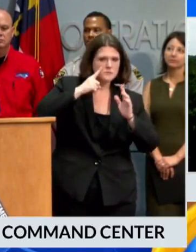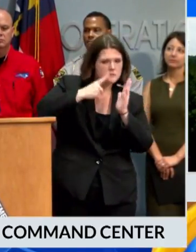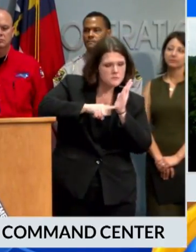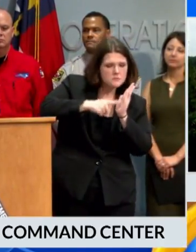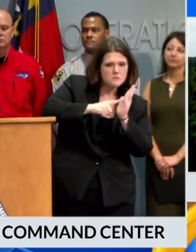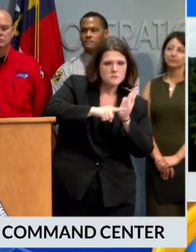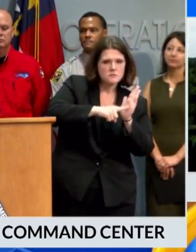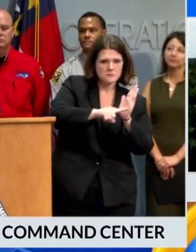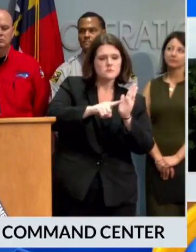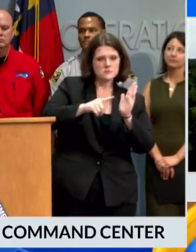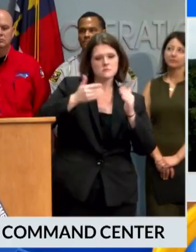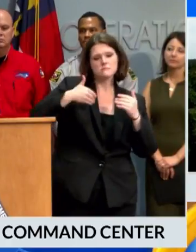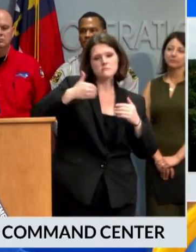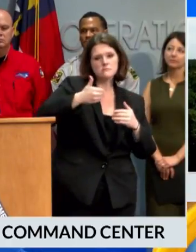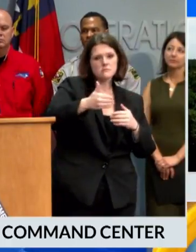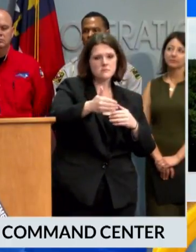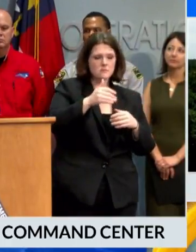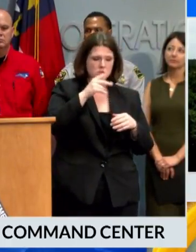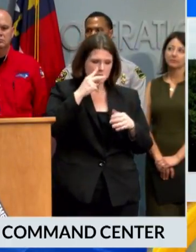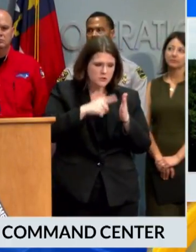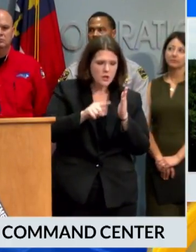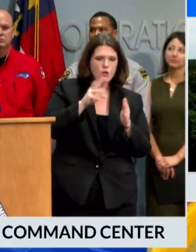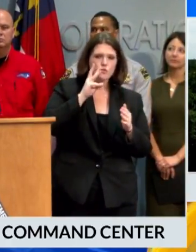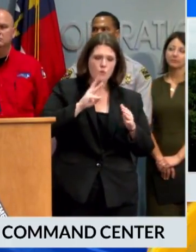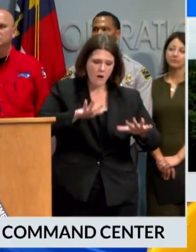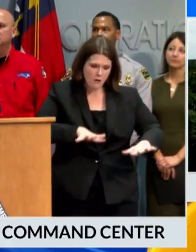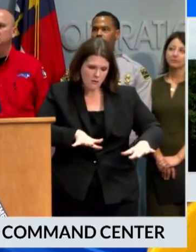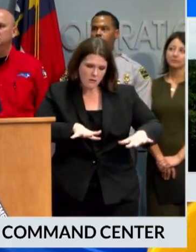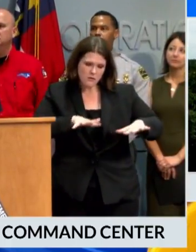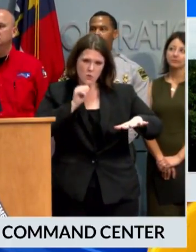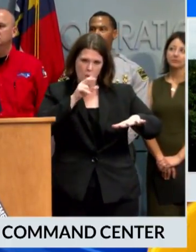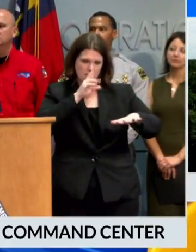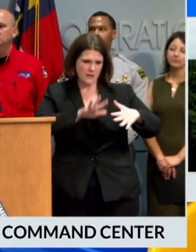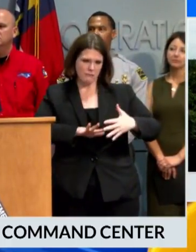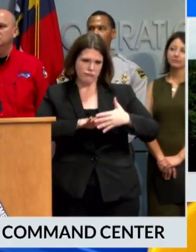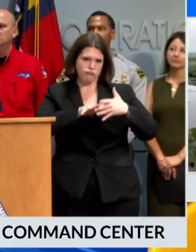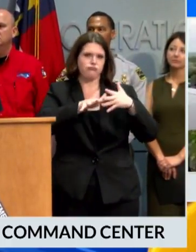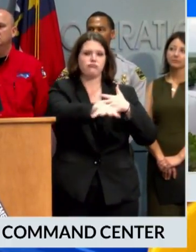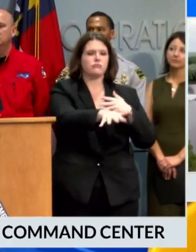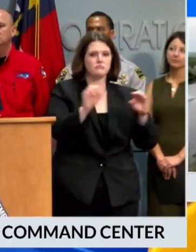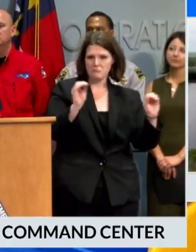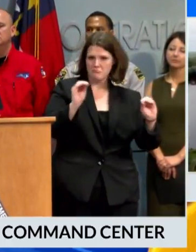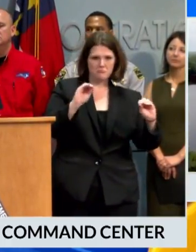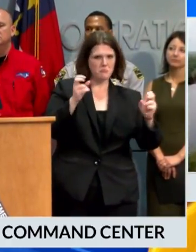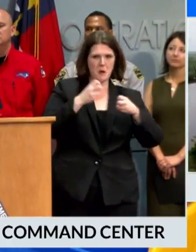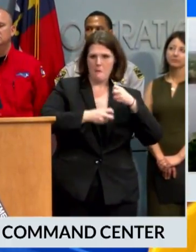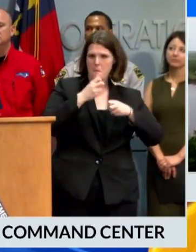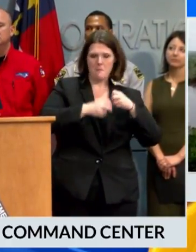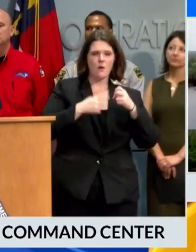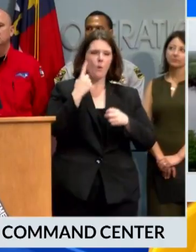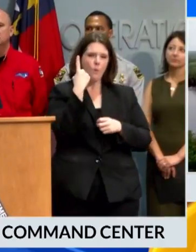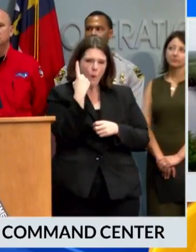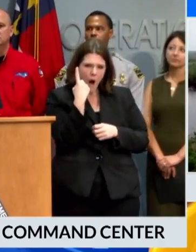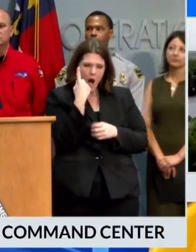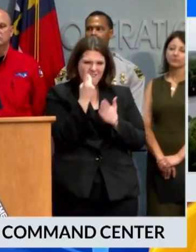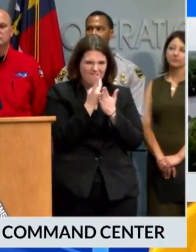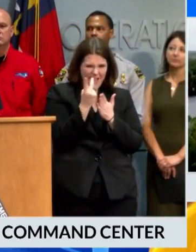DEQ TO HAVE FLYOVERS OF DAMS TO MAKE SURE THAT THEY ARE BEING LOOKED AT.